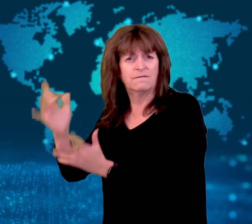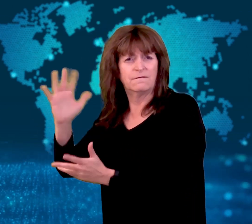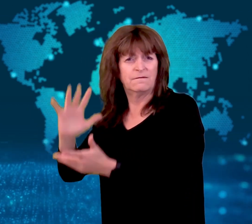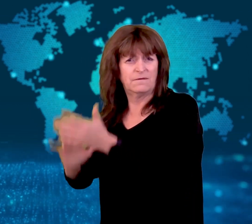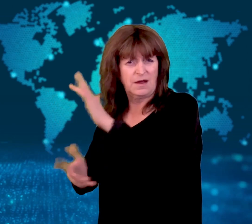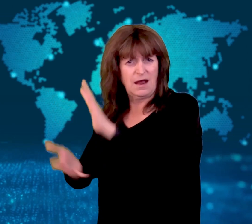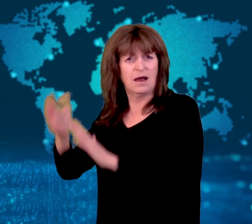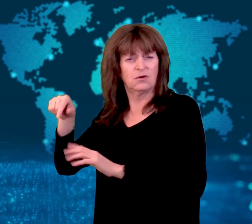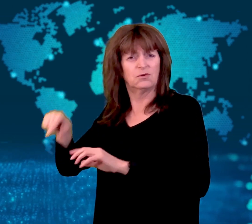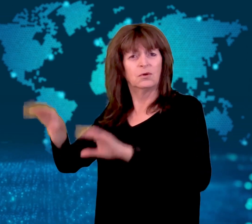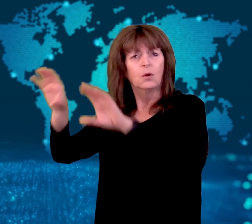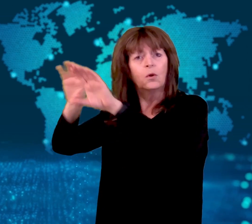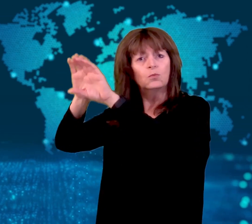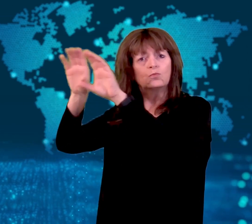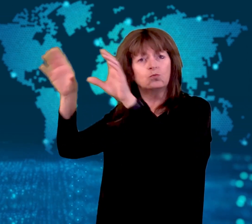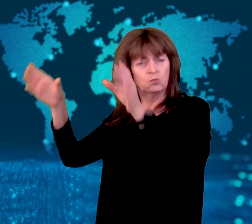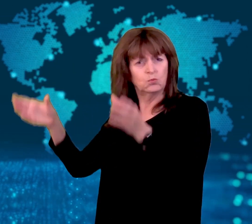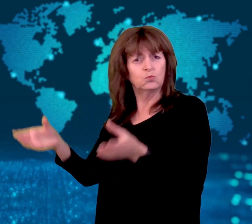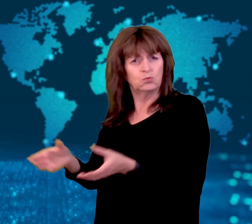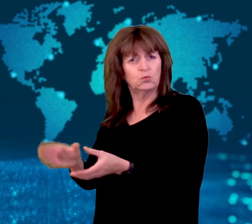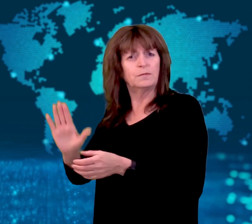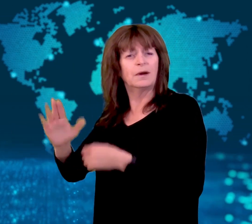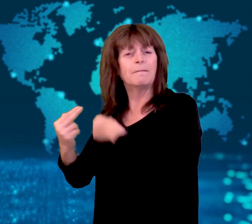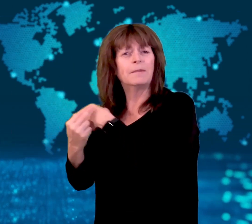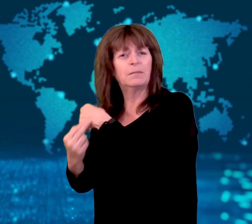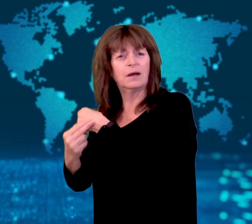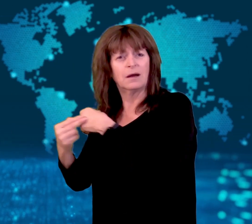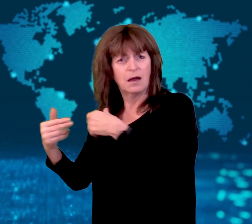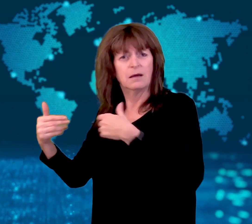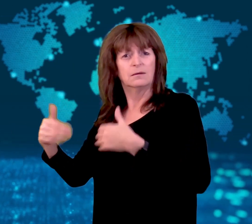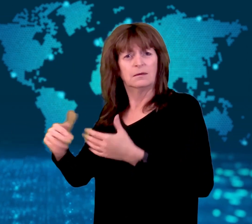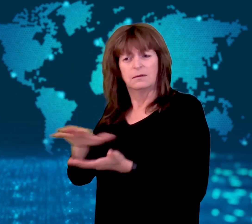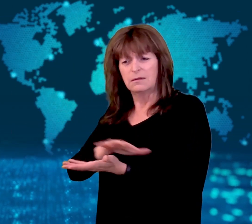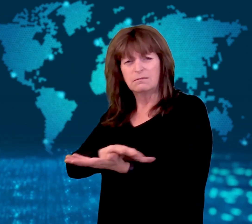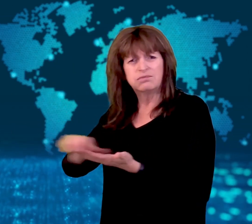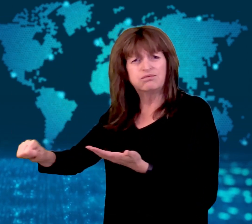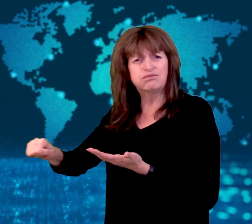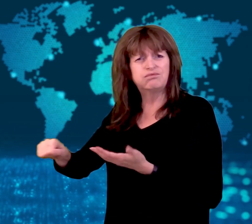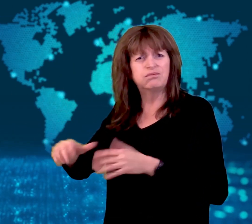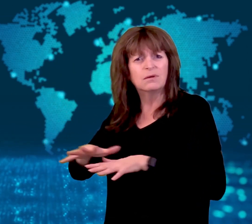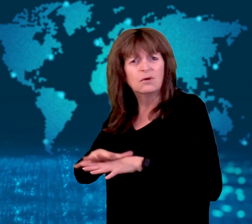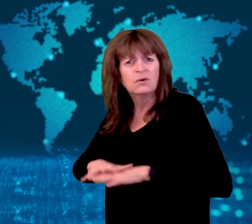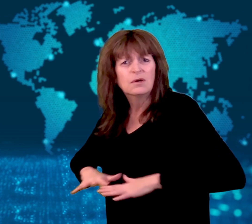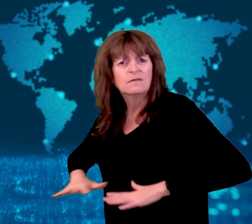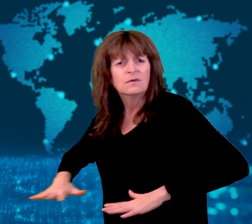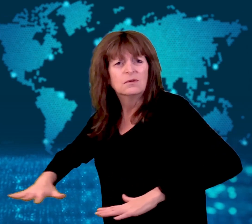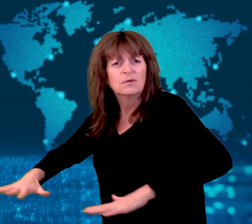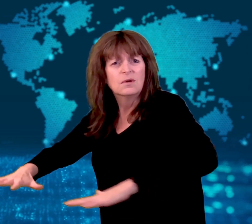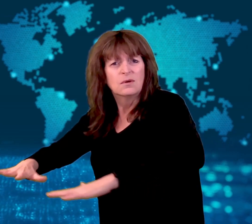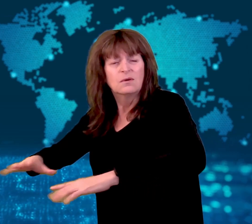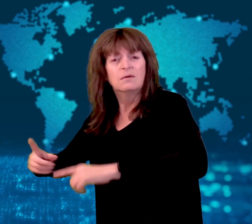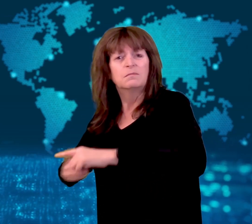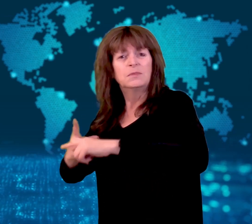the gravestone as well as a light hanging above it.